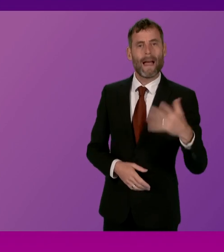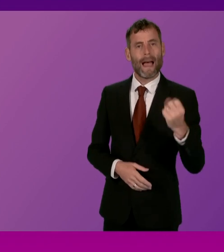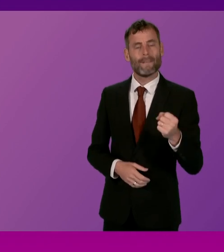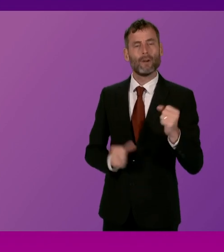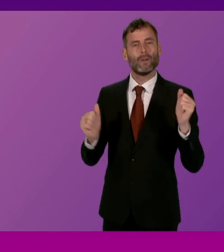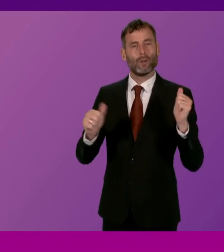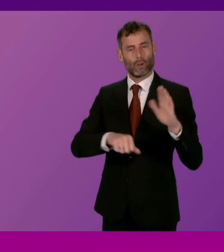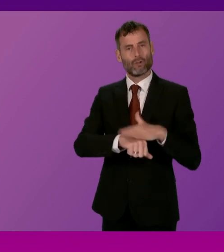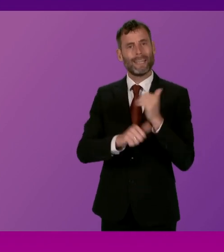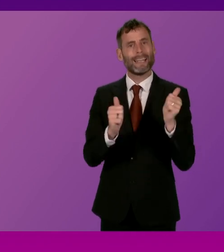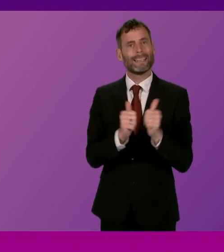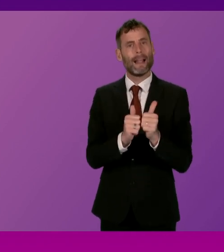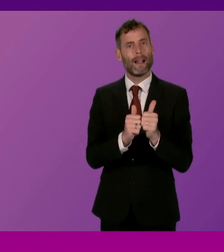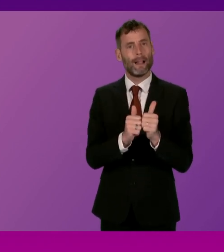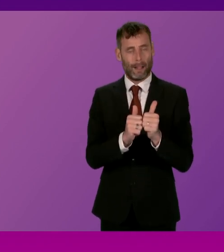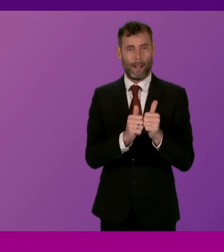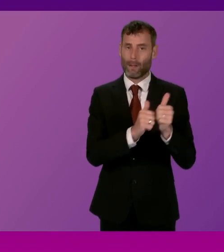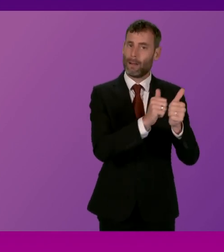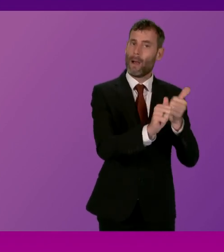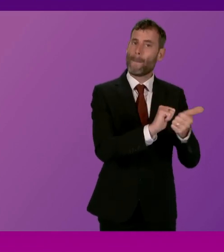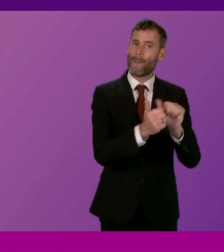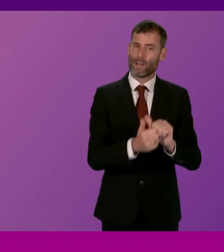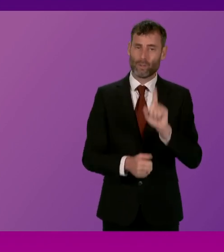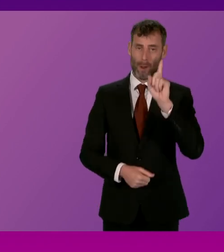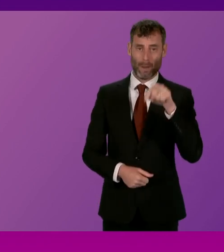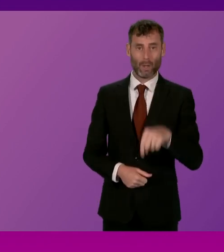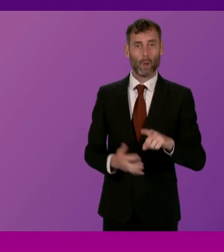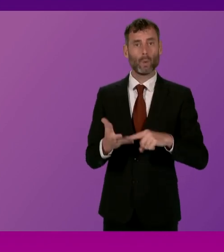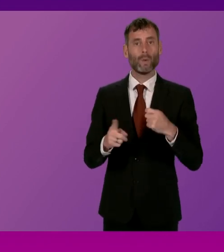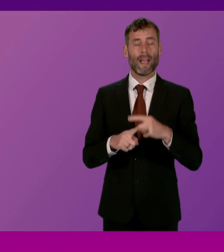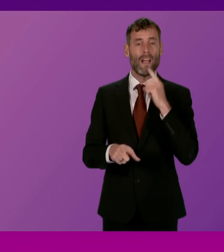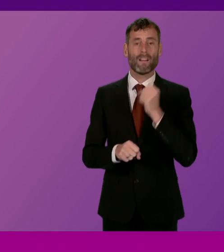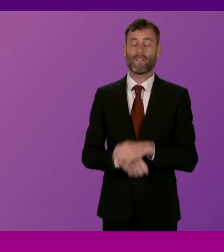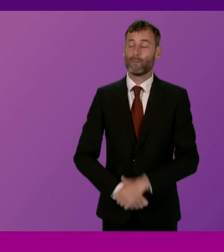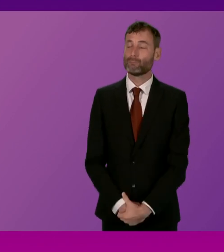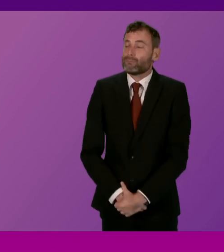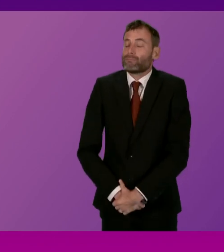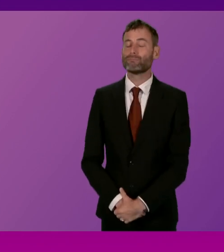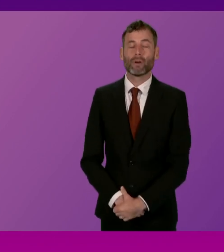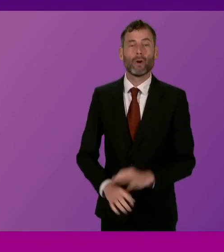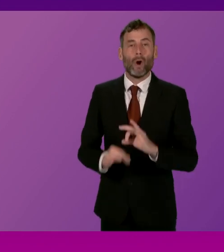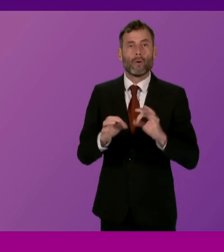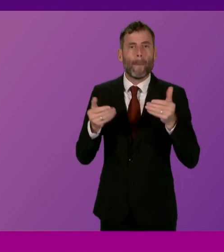Unfortunately, we have the United Kingdom Government sitting on its hands, not taking action and not helping us to attract private investment.